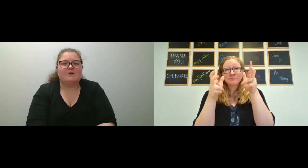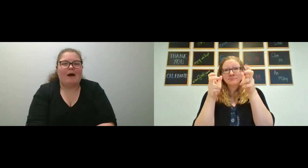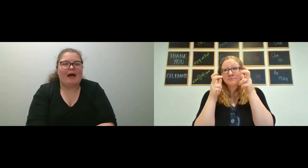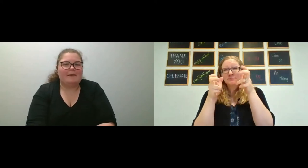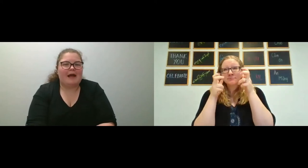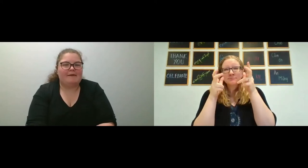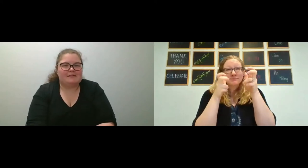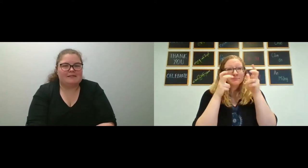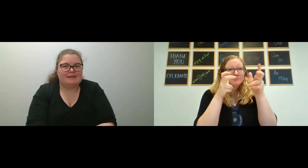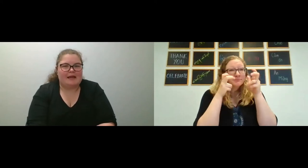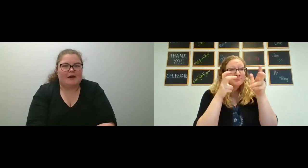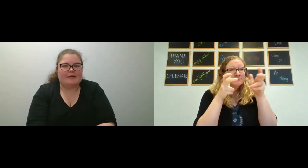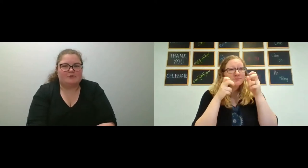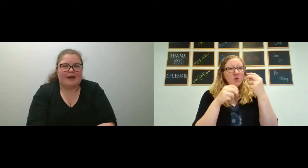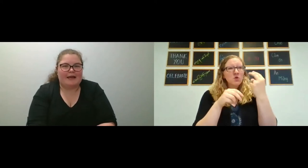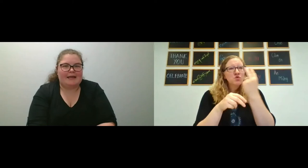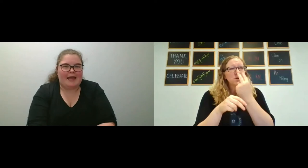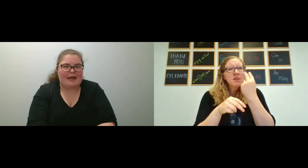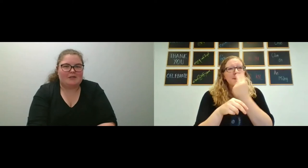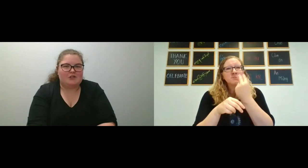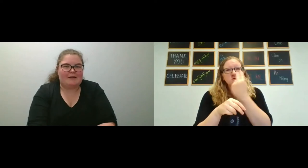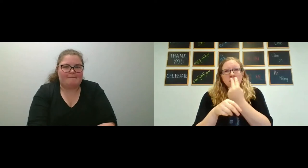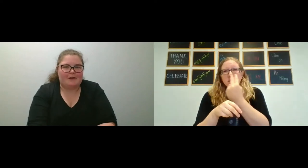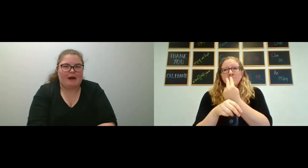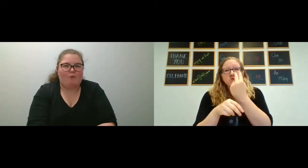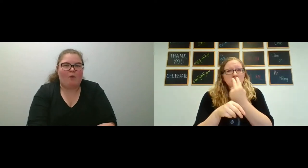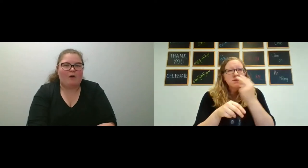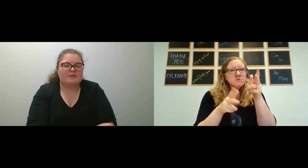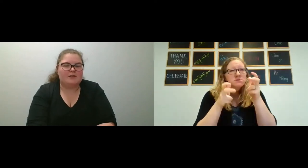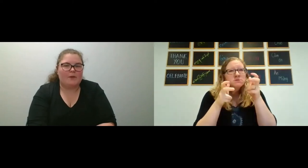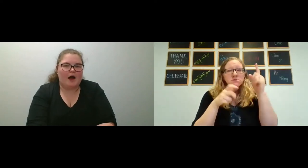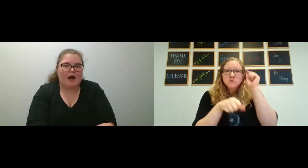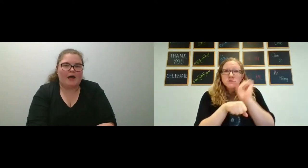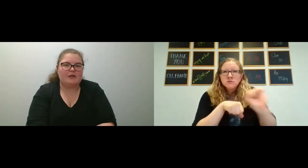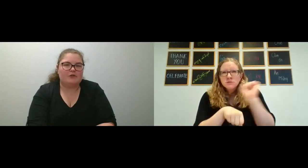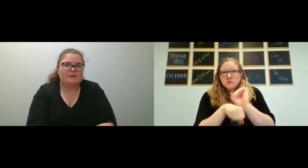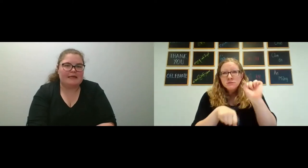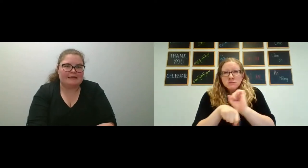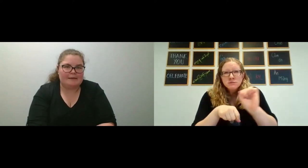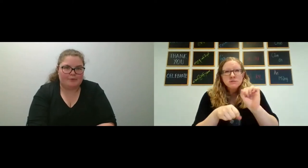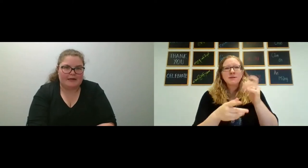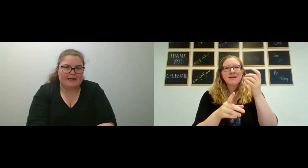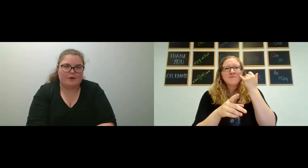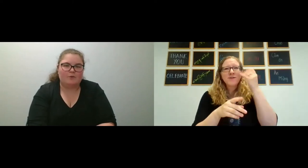So I would have to sit there and try to gauge and figure out what was going on using lip reading,